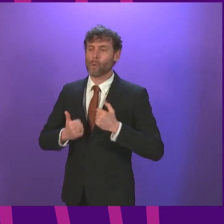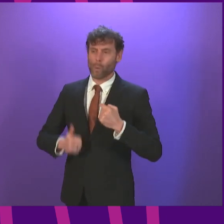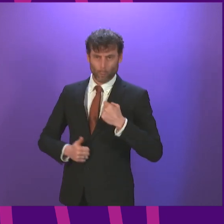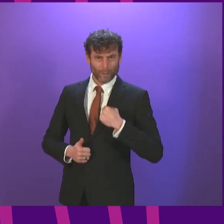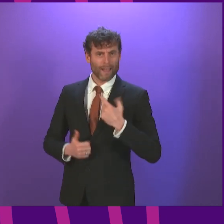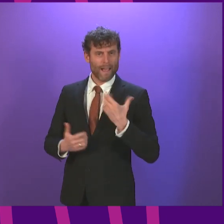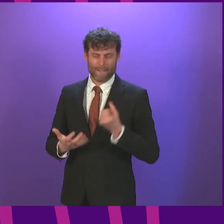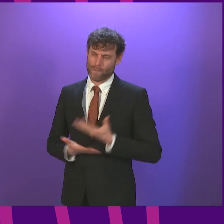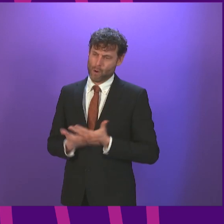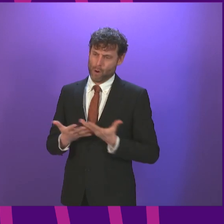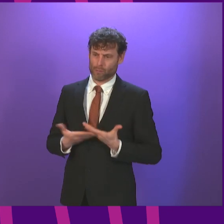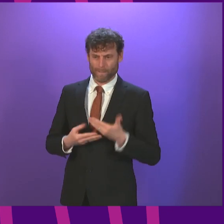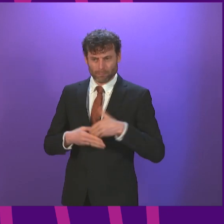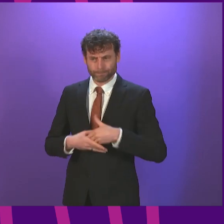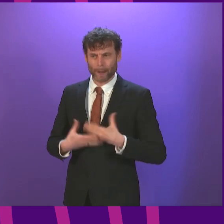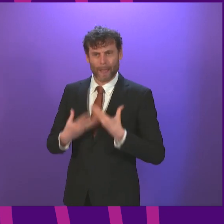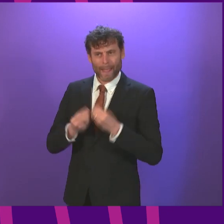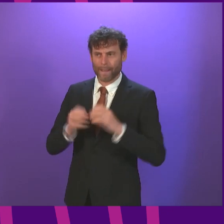is long overdue. I believe that that day is coming.